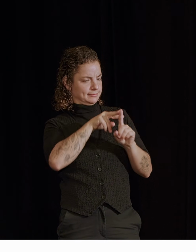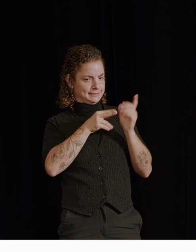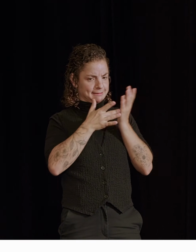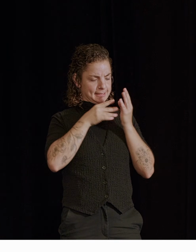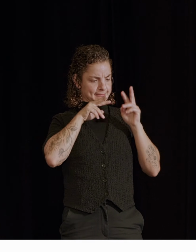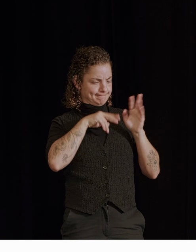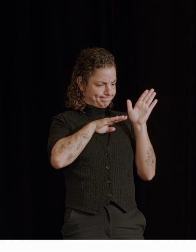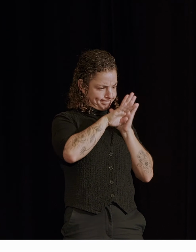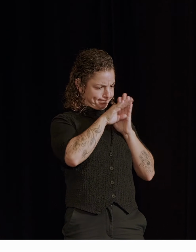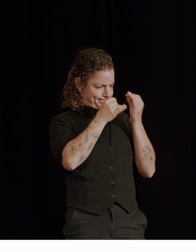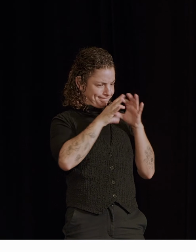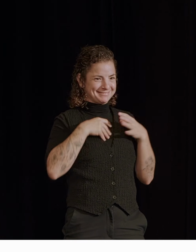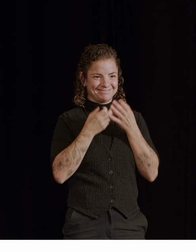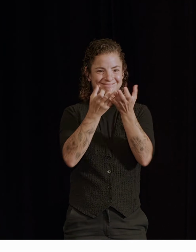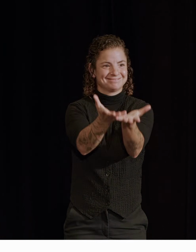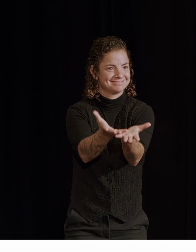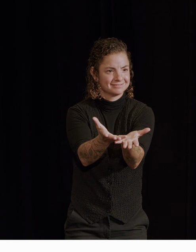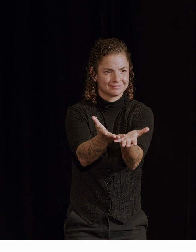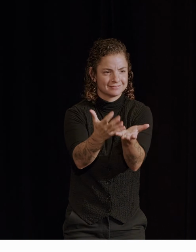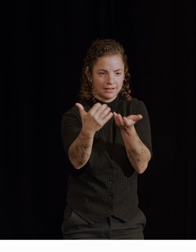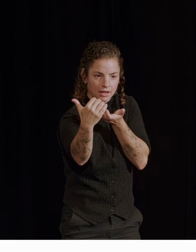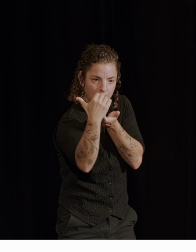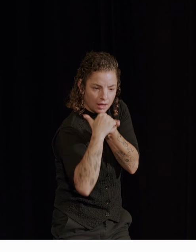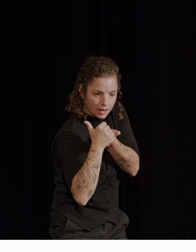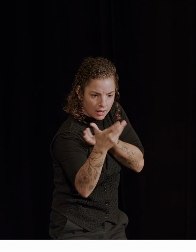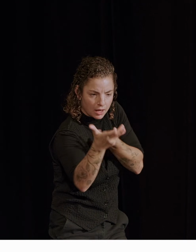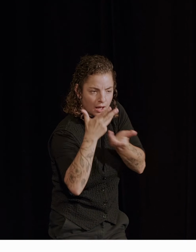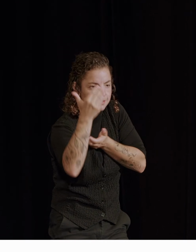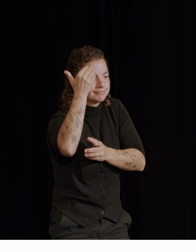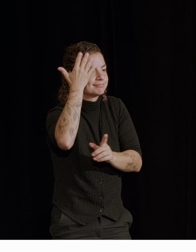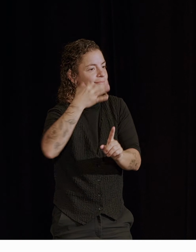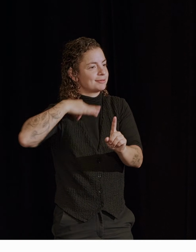We are also investing in an ecosystem approach through our Wearables Device Access Toolkit.